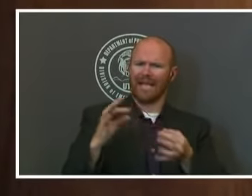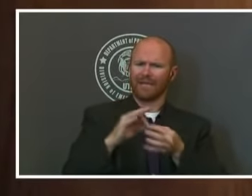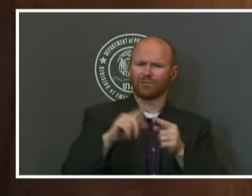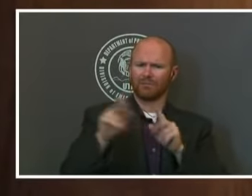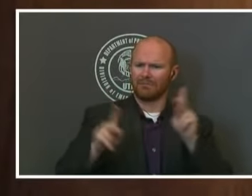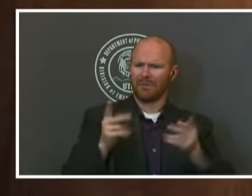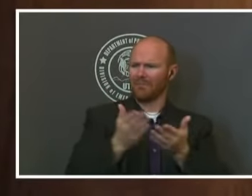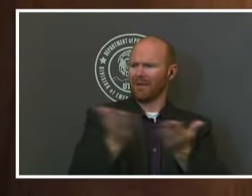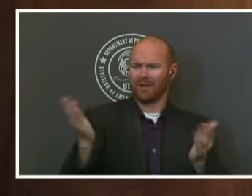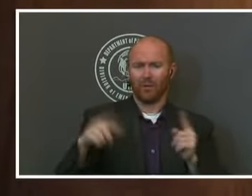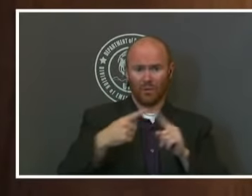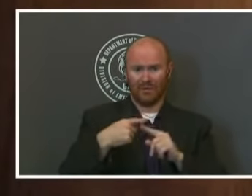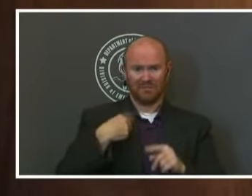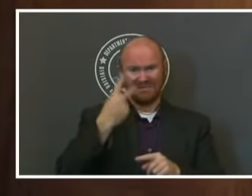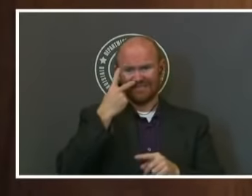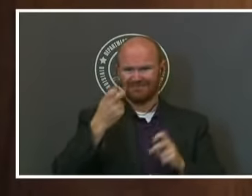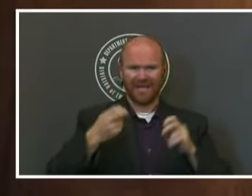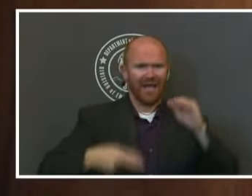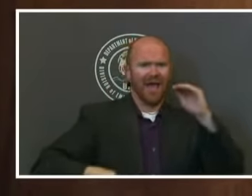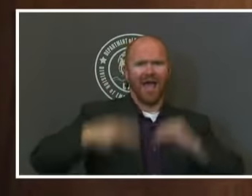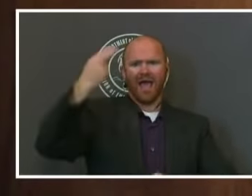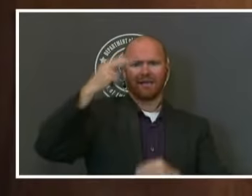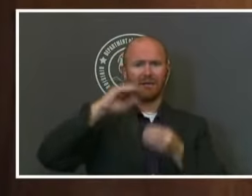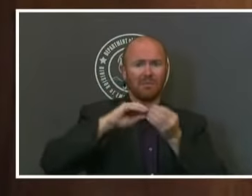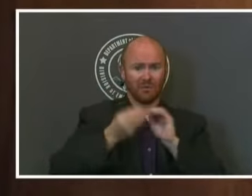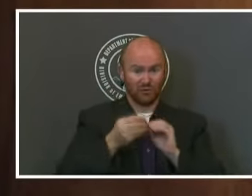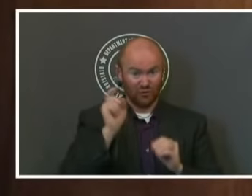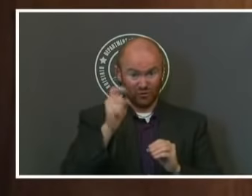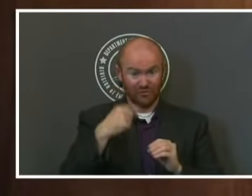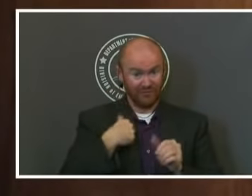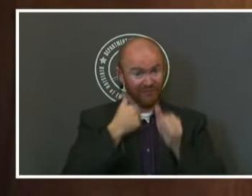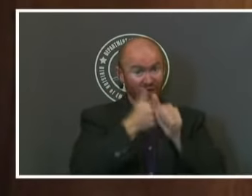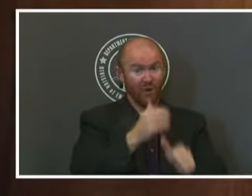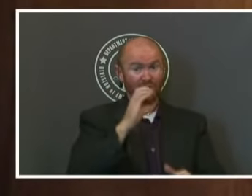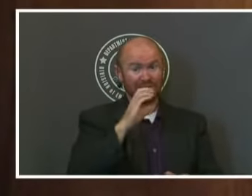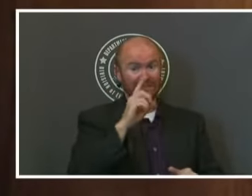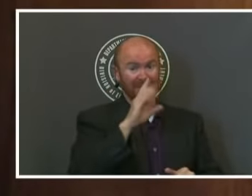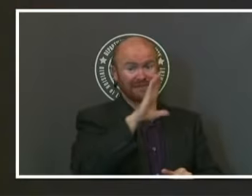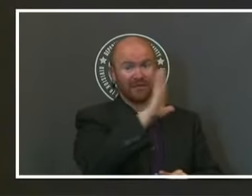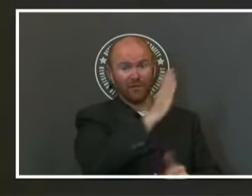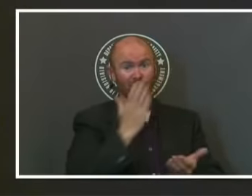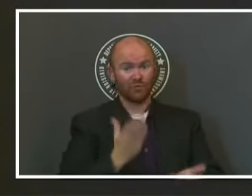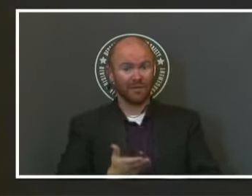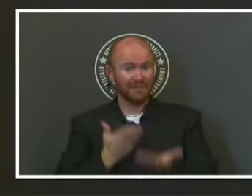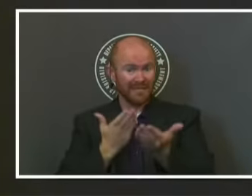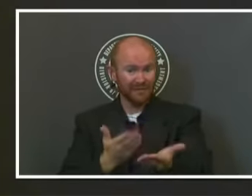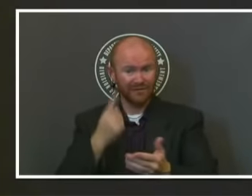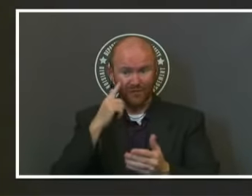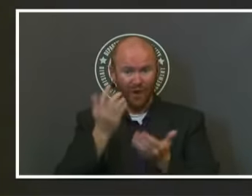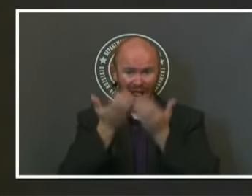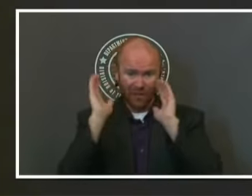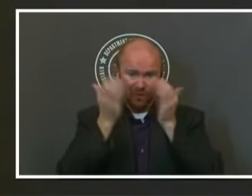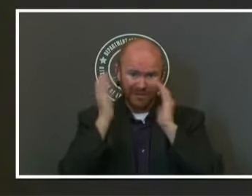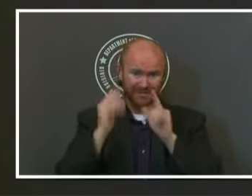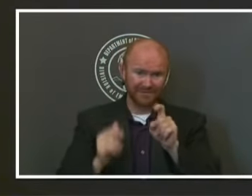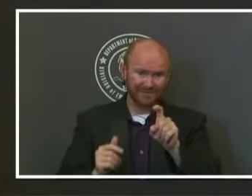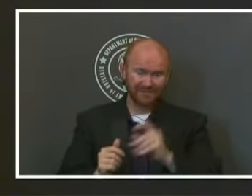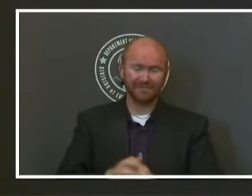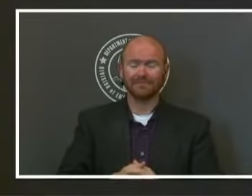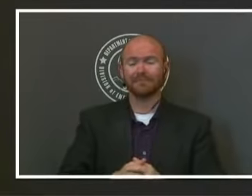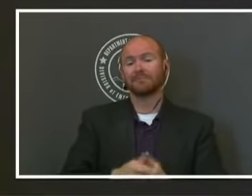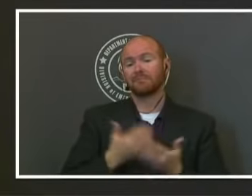record numbers right now why not